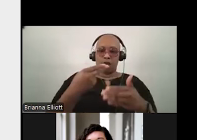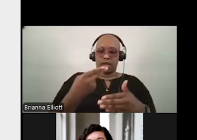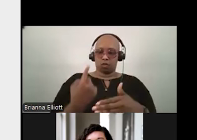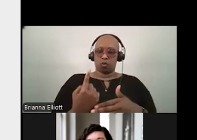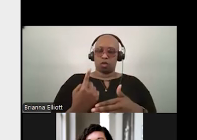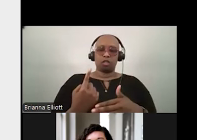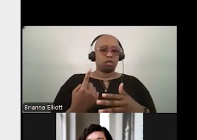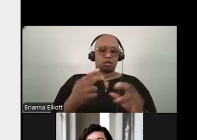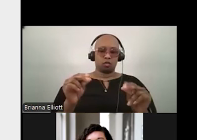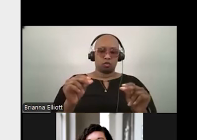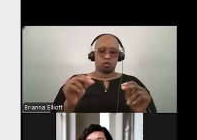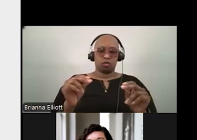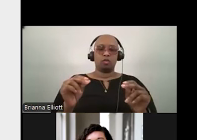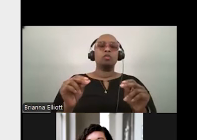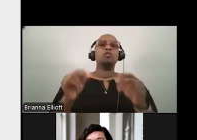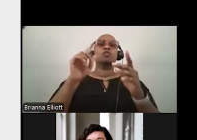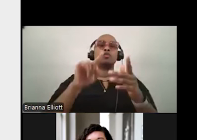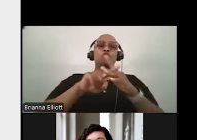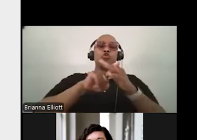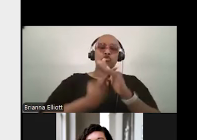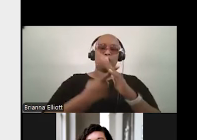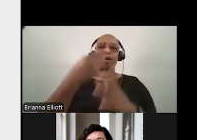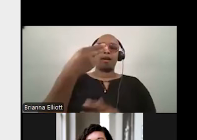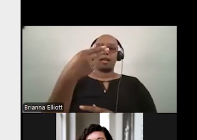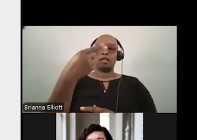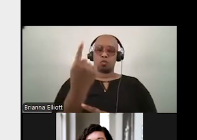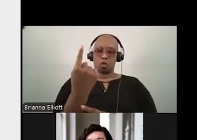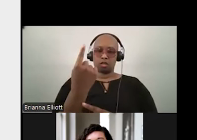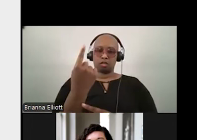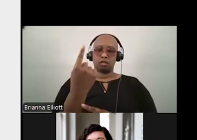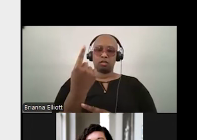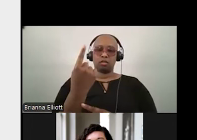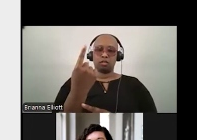one. I don't know where to start. Right? You can't start at a subtitle. You have to start at a title.